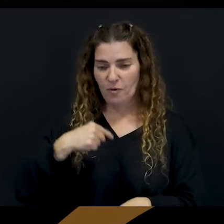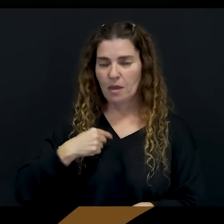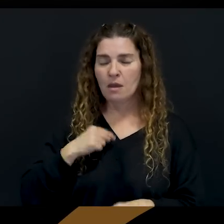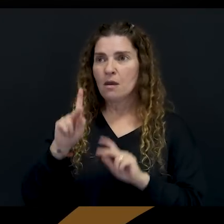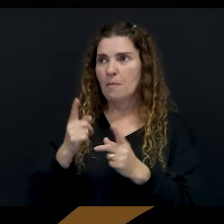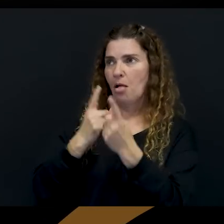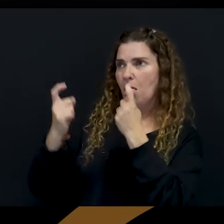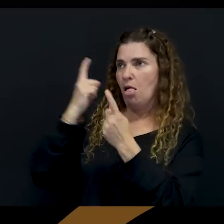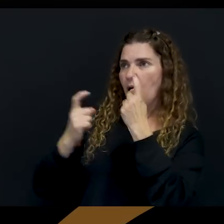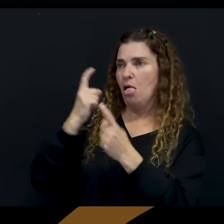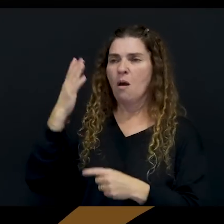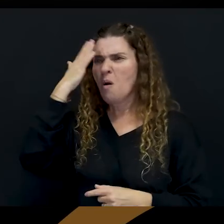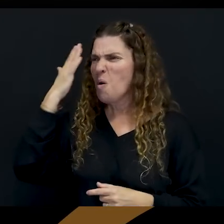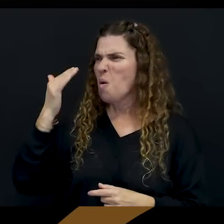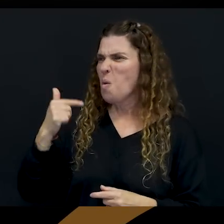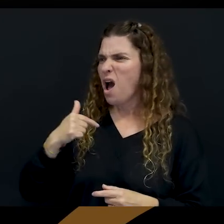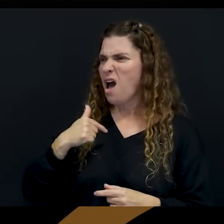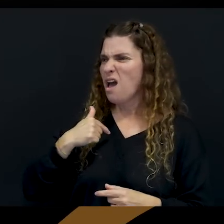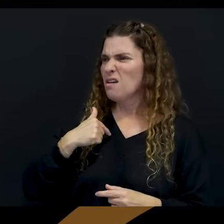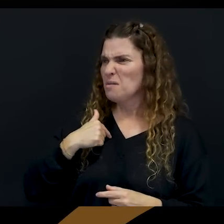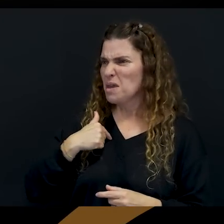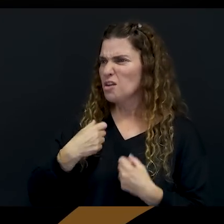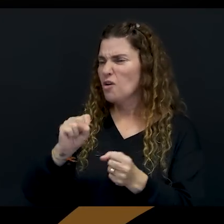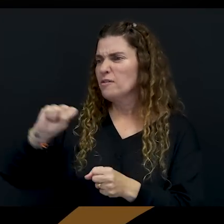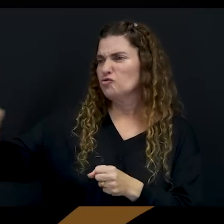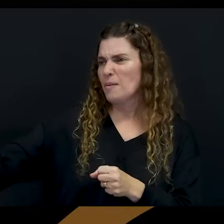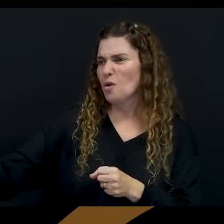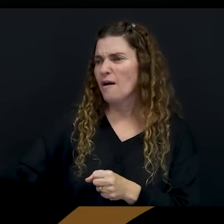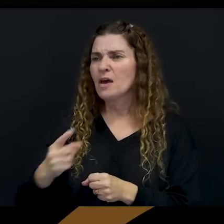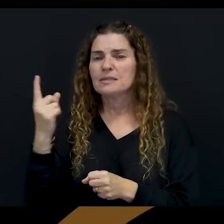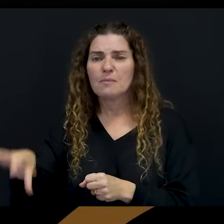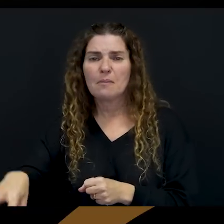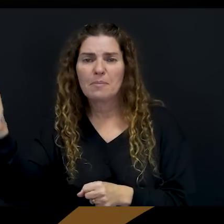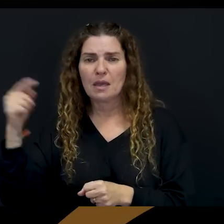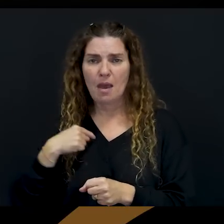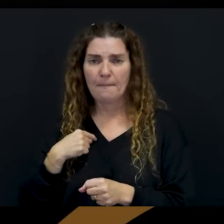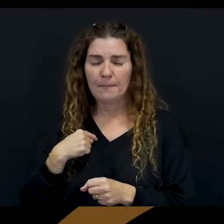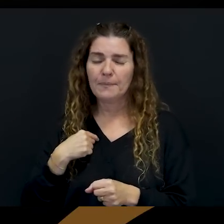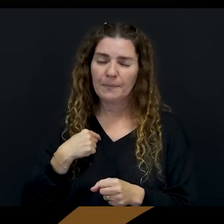I was always being dropped off and picked up. You see, I was still trying to hide my disability.